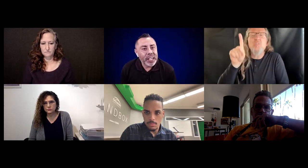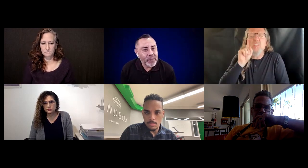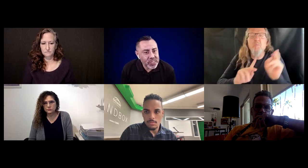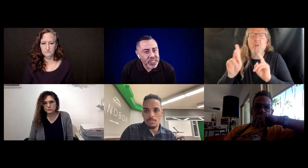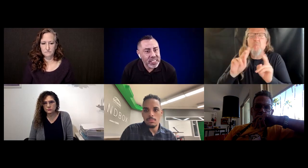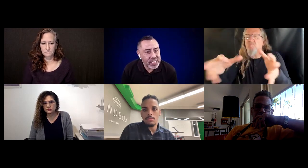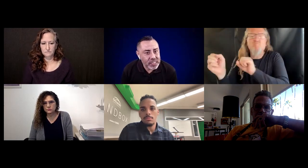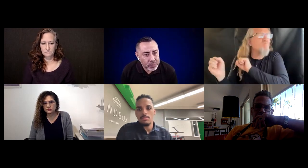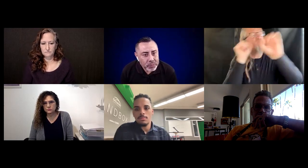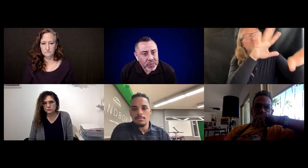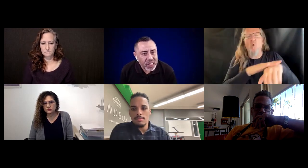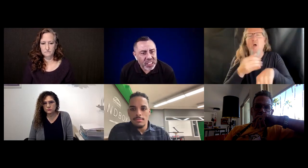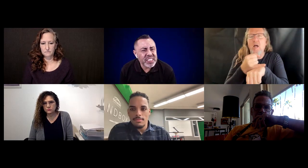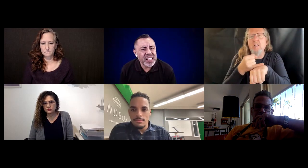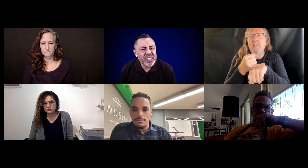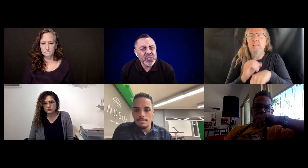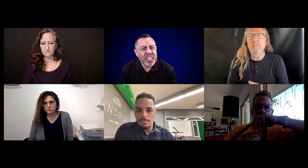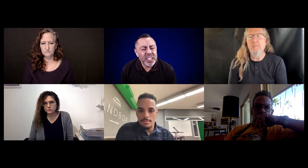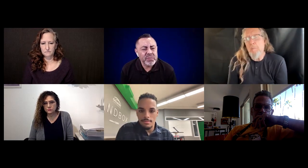And I want to emphasize this. Let's say you say we want to take all these deaf people and put them on an island somewhere.